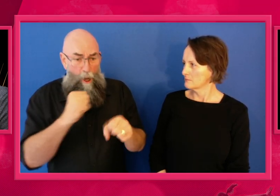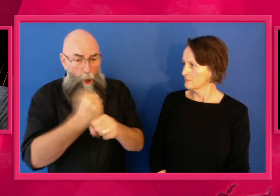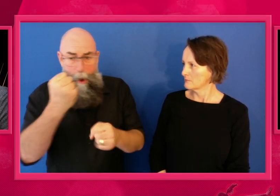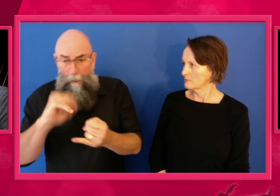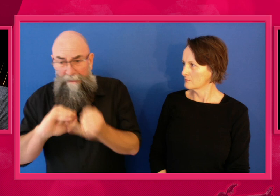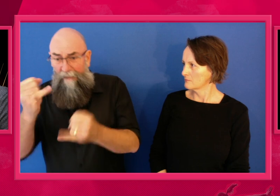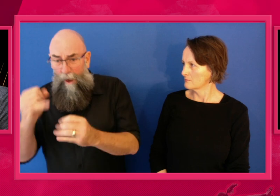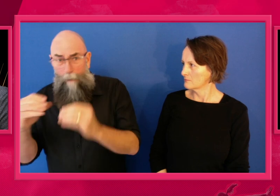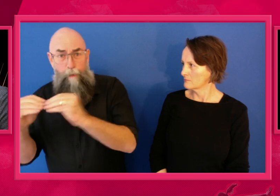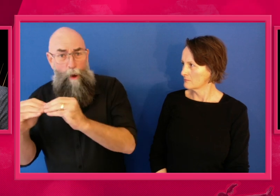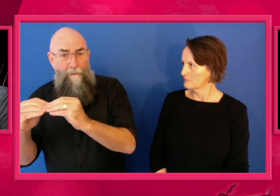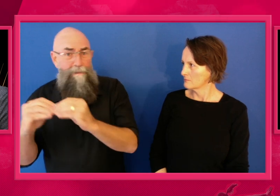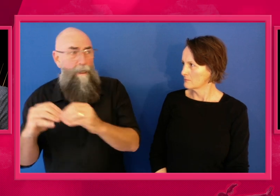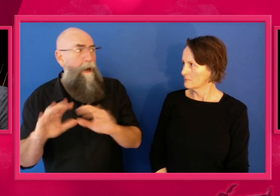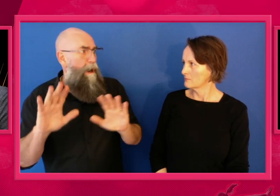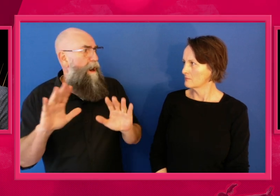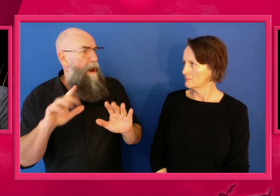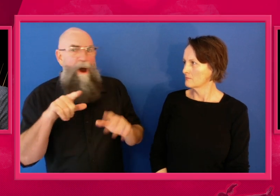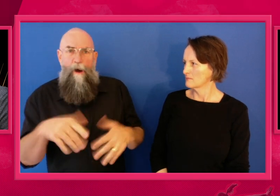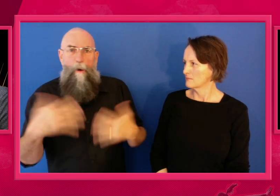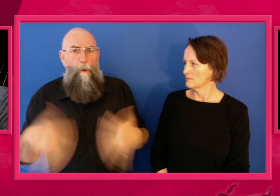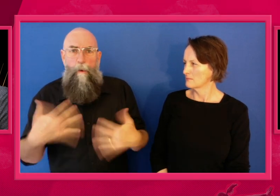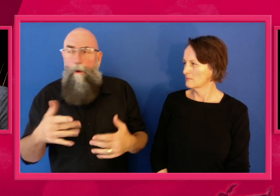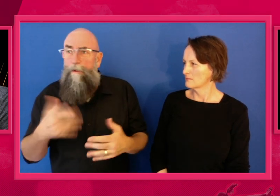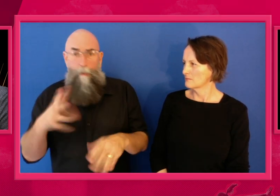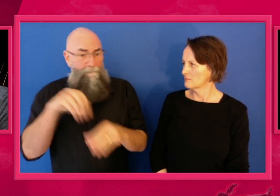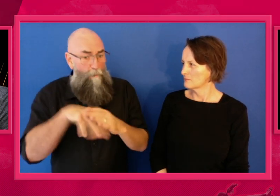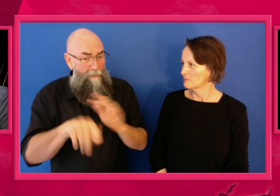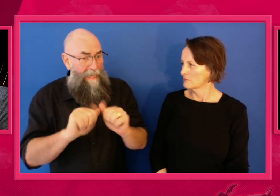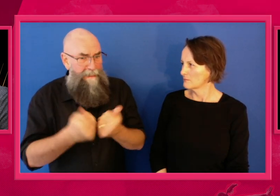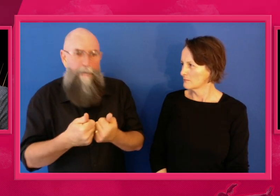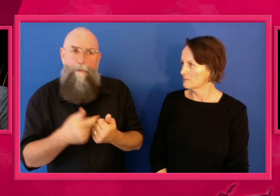bronze. That's how tight the selection process is. Georgie Tunny: It's really hard to get on this team.